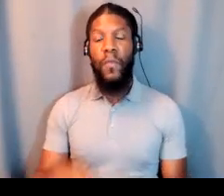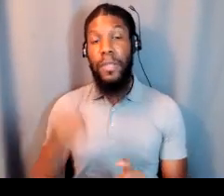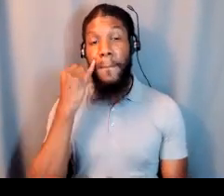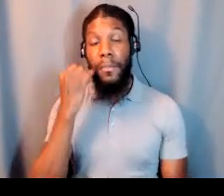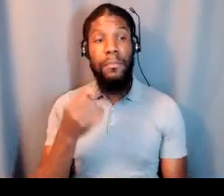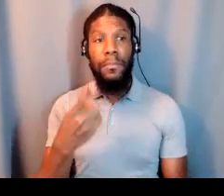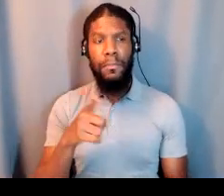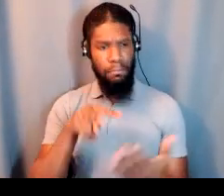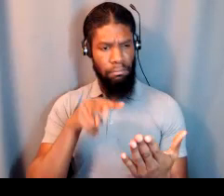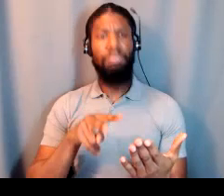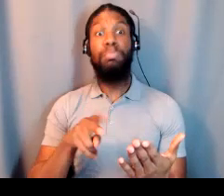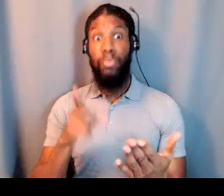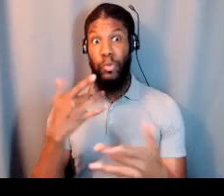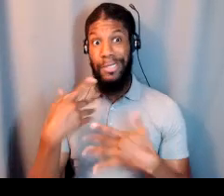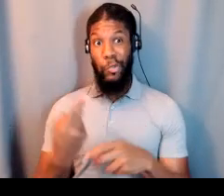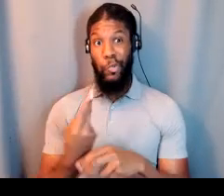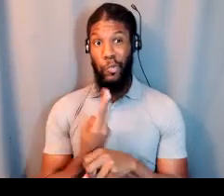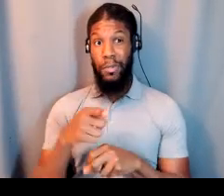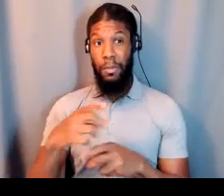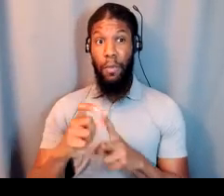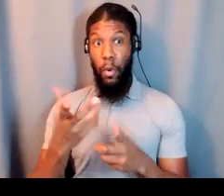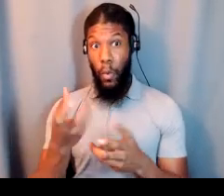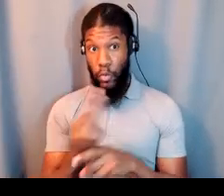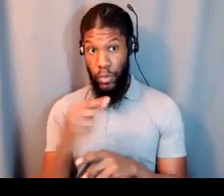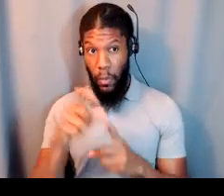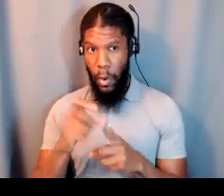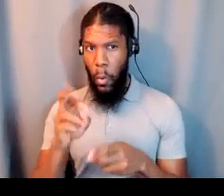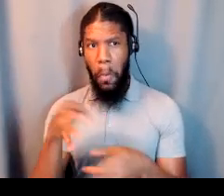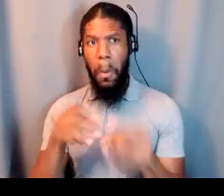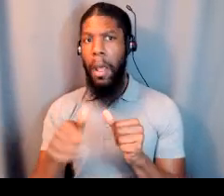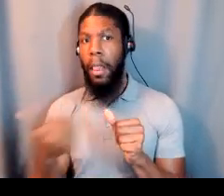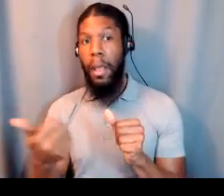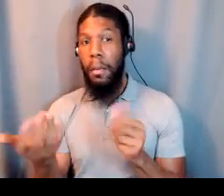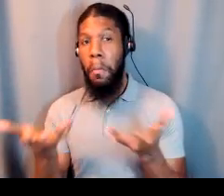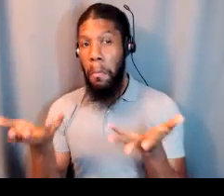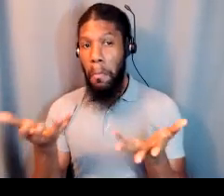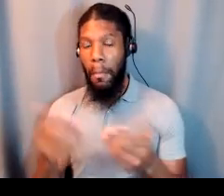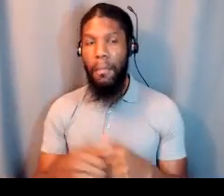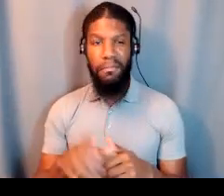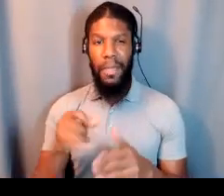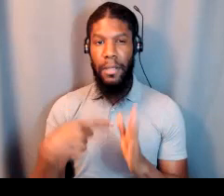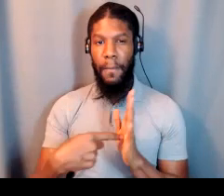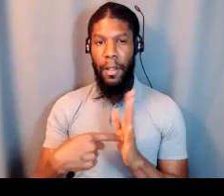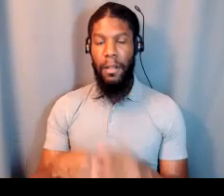While another asked, "It is unclear what you are referring to "when you say these, "so make sure to define "what you are talking about."